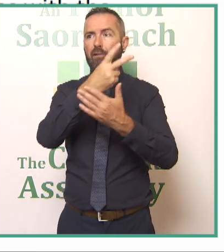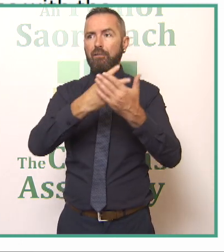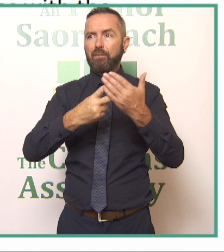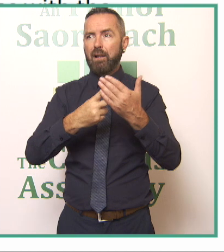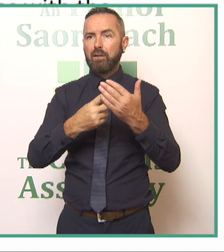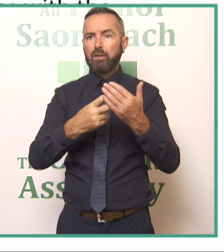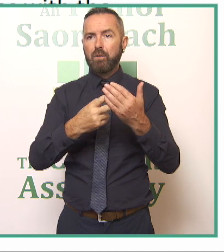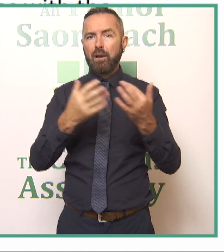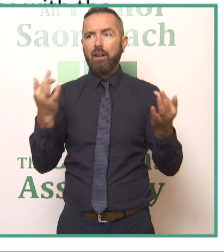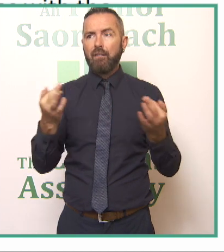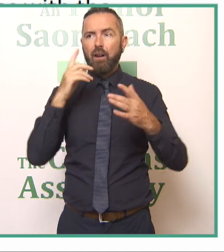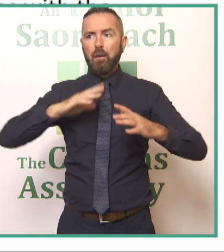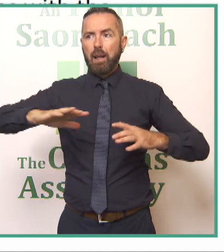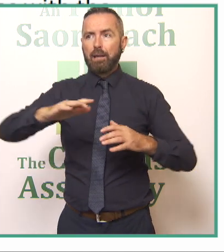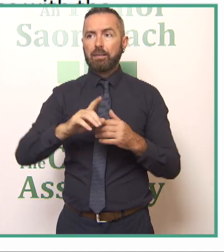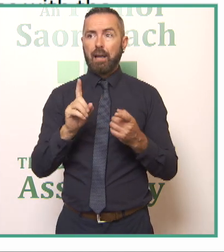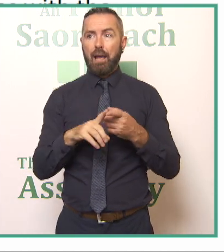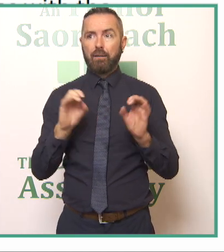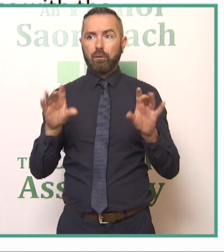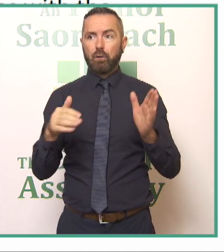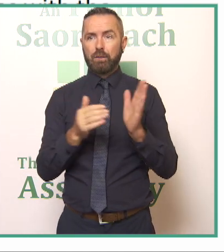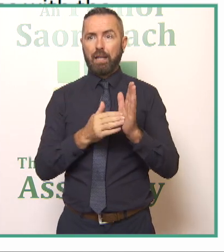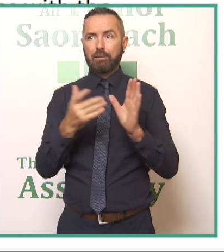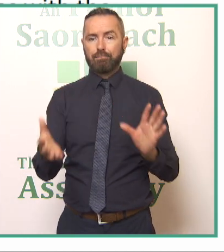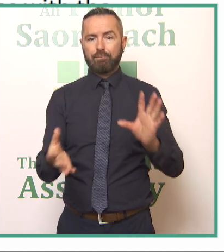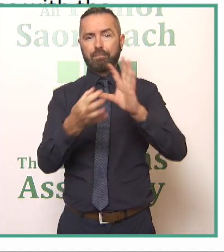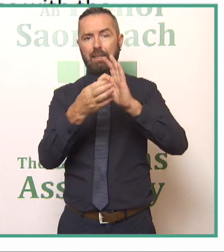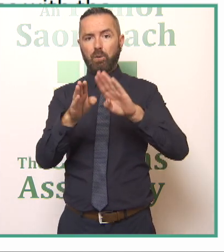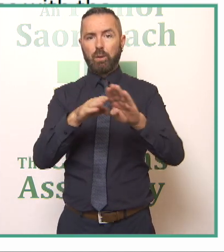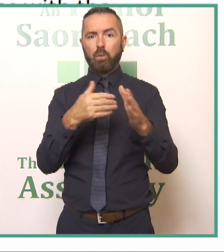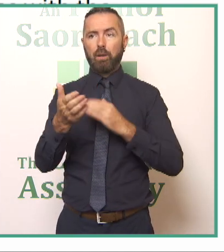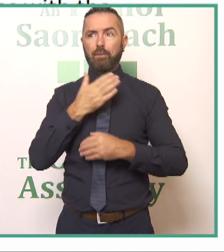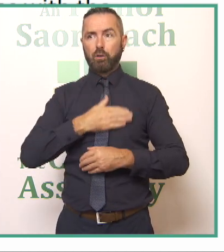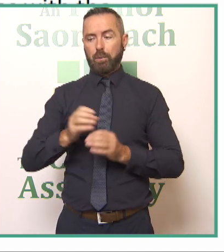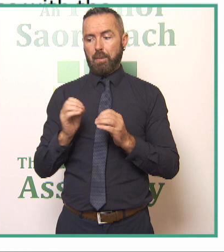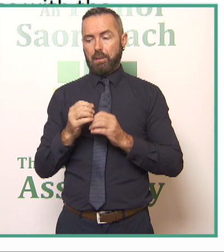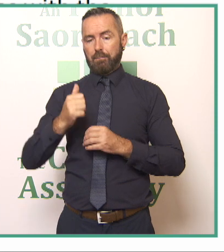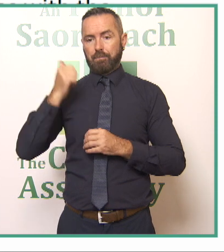and certainly that ties in with what I've just said you know that as we move